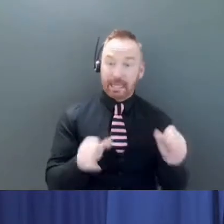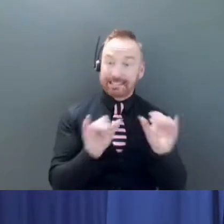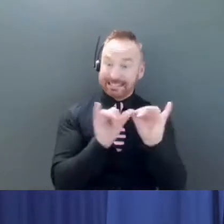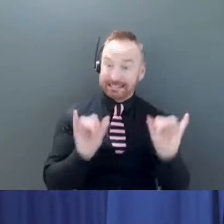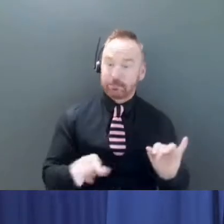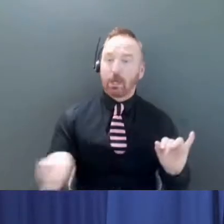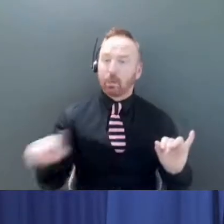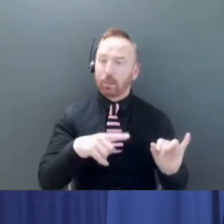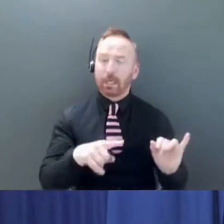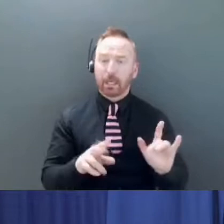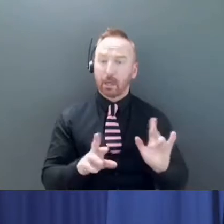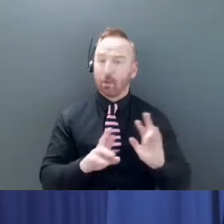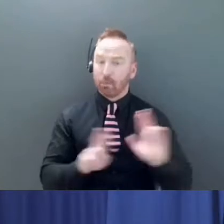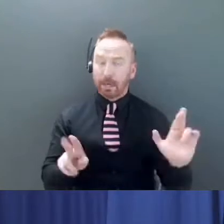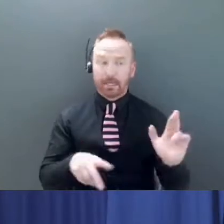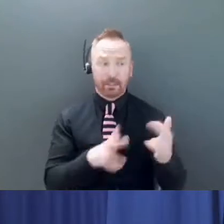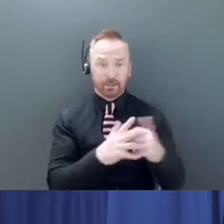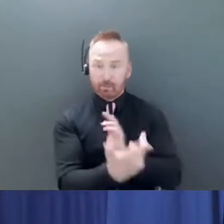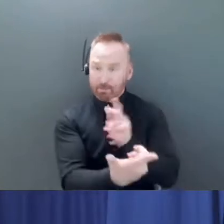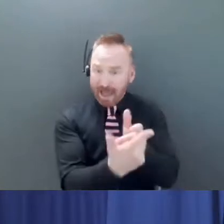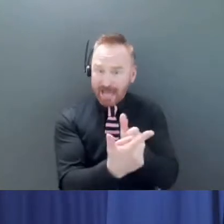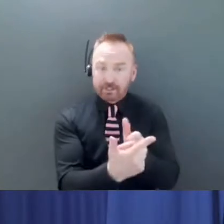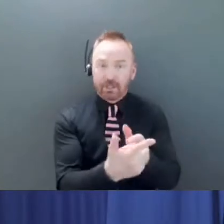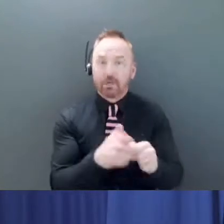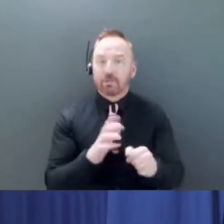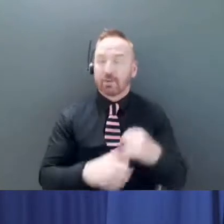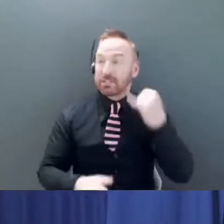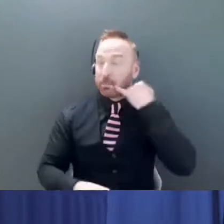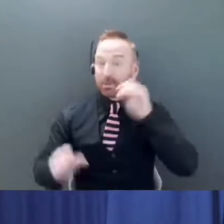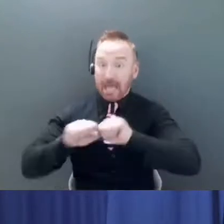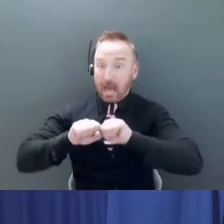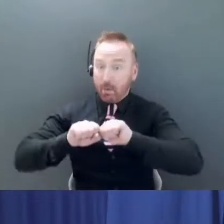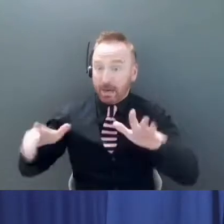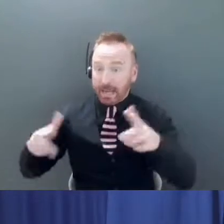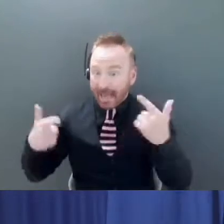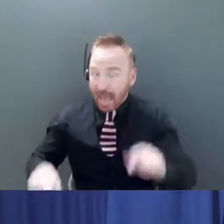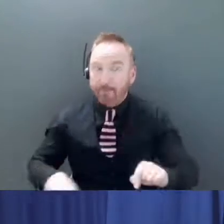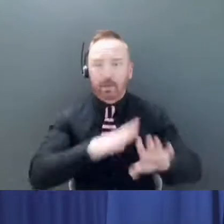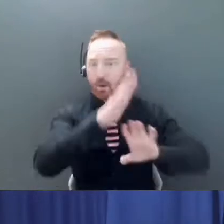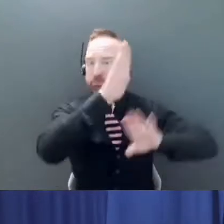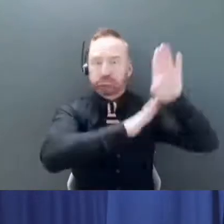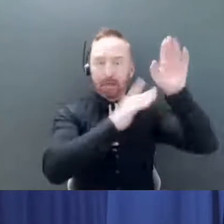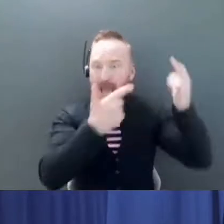an outbreak or a surge. And then what I call focused public health measures.